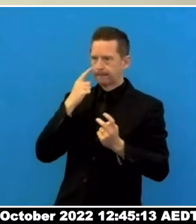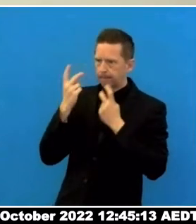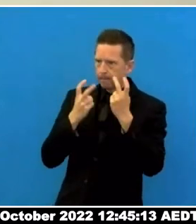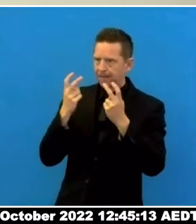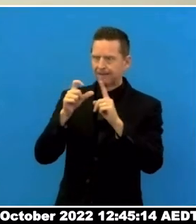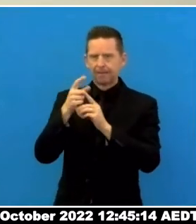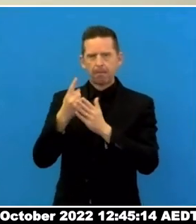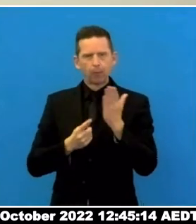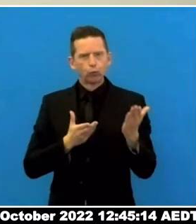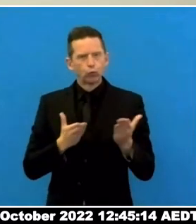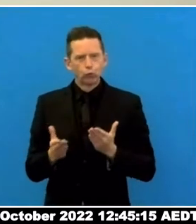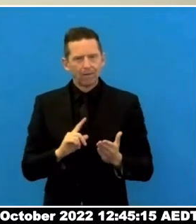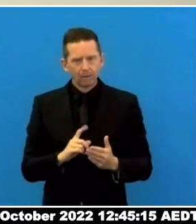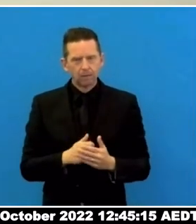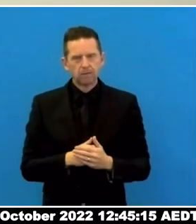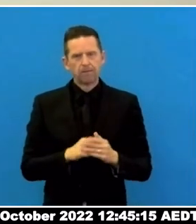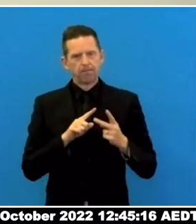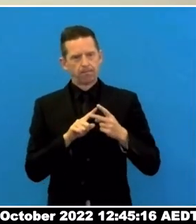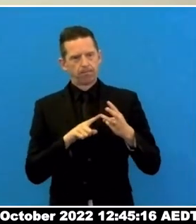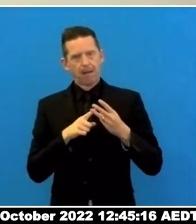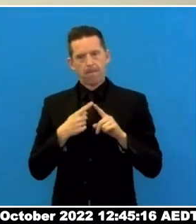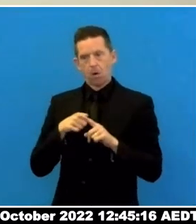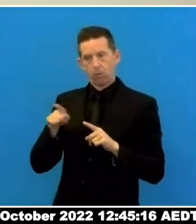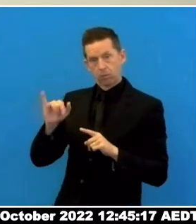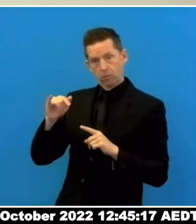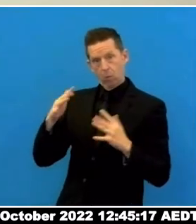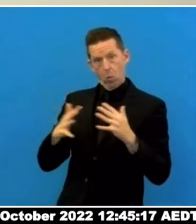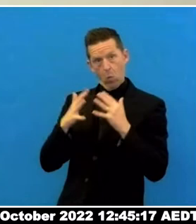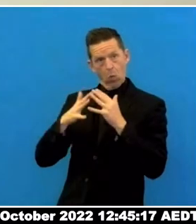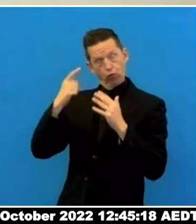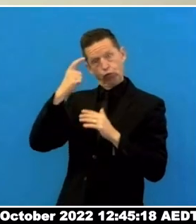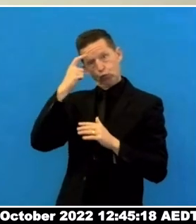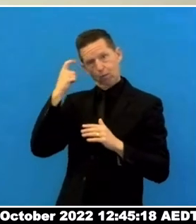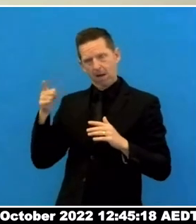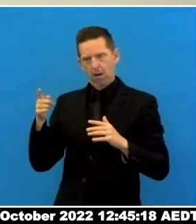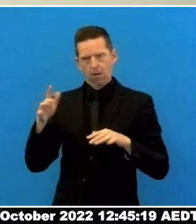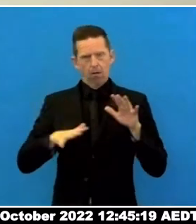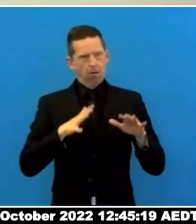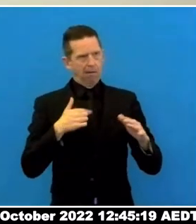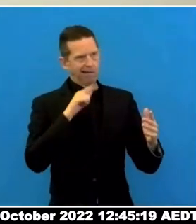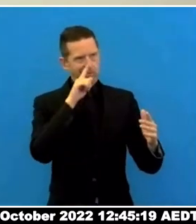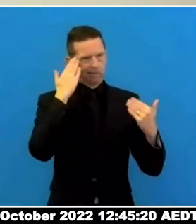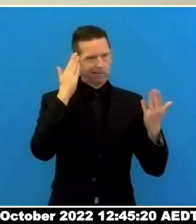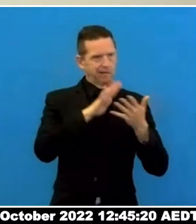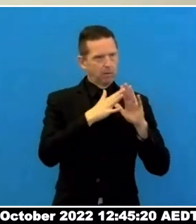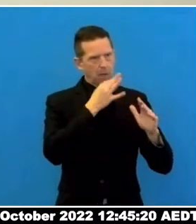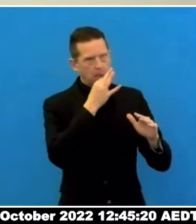Experiences of trauma affected their ability to self advocate with service providers or to make complaints and provide feedback.